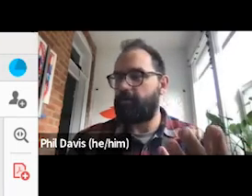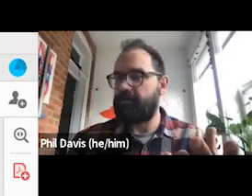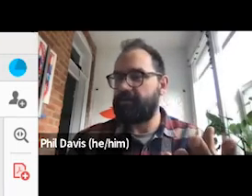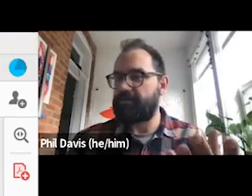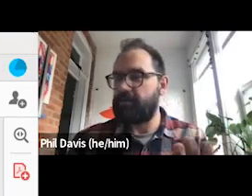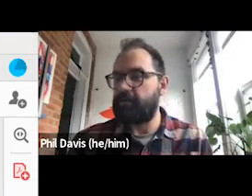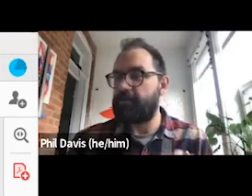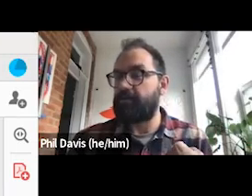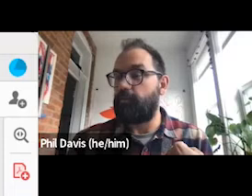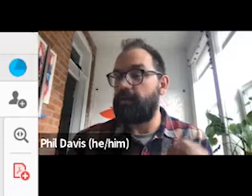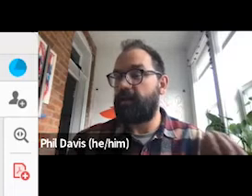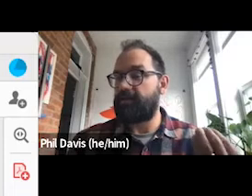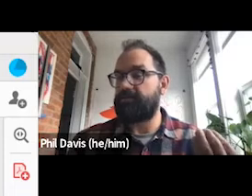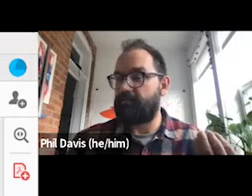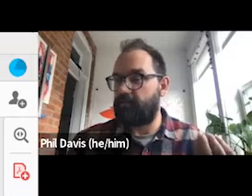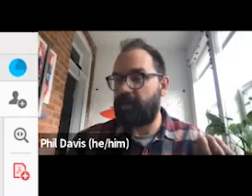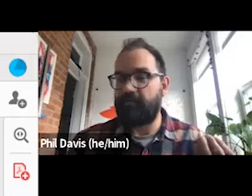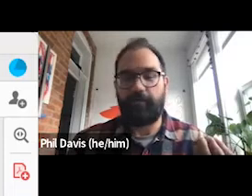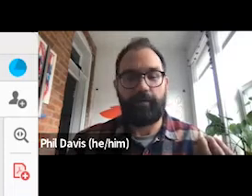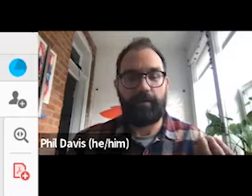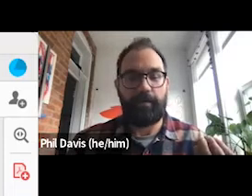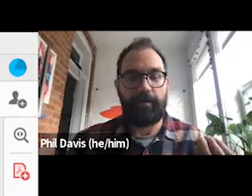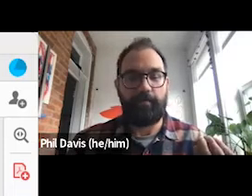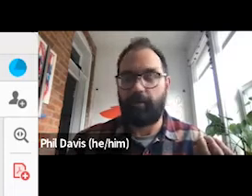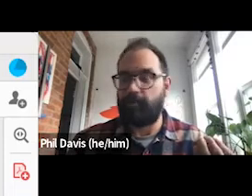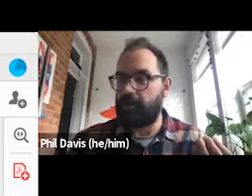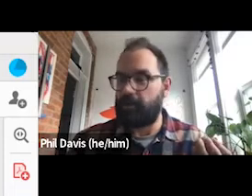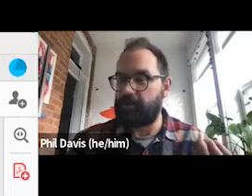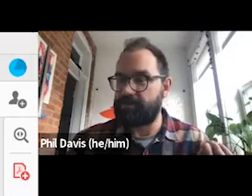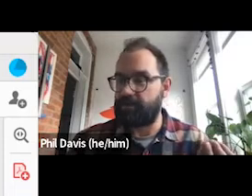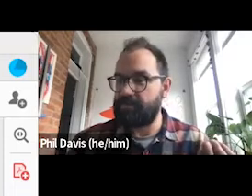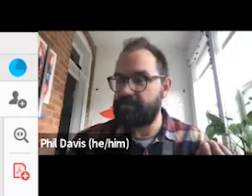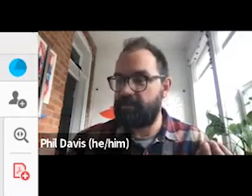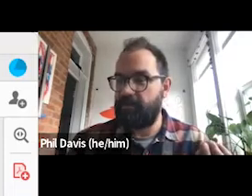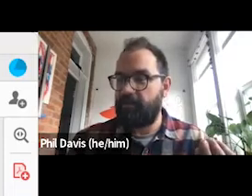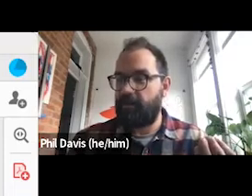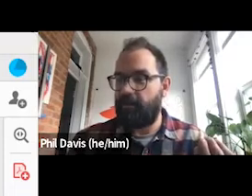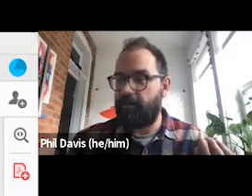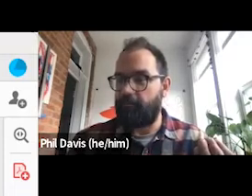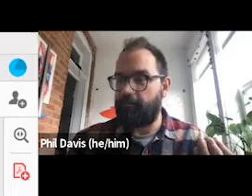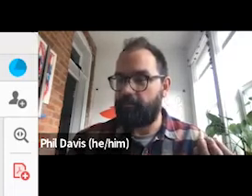with this theater so we didn't actually have to pay for permitting and insurance.